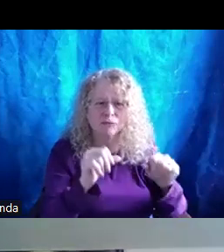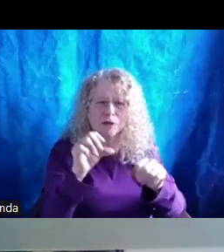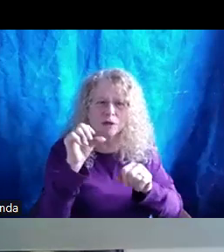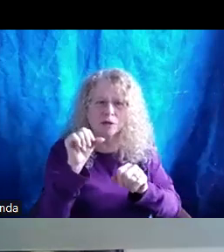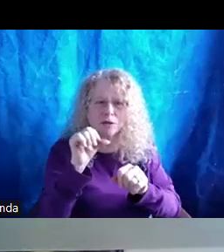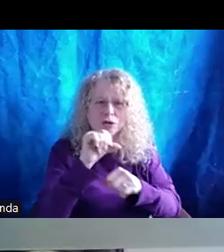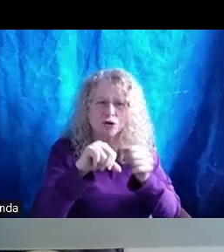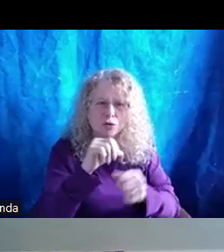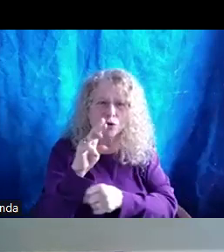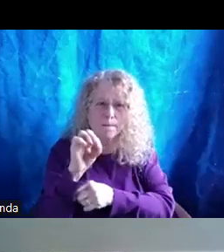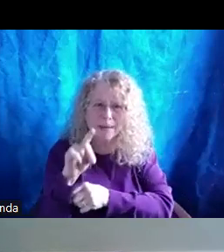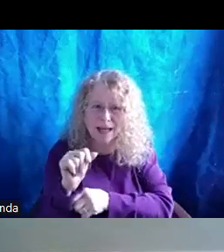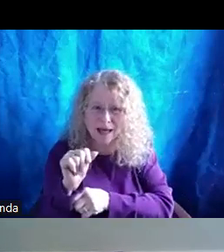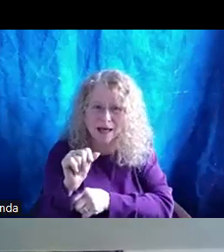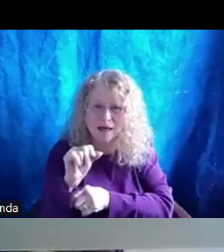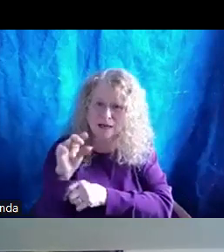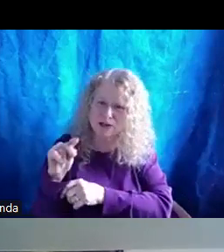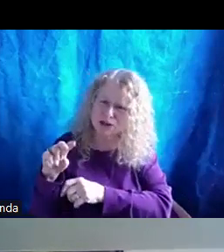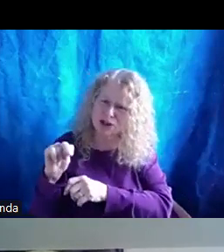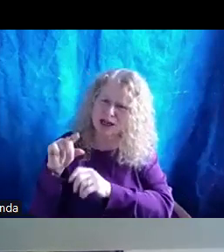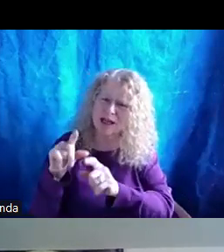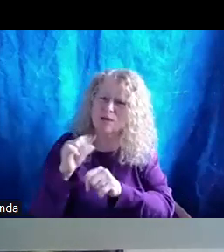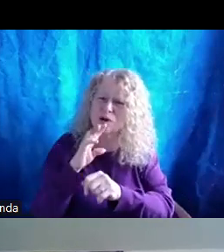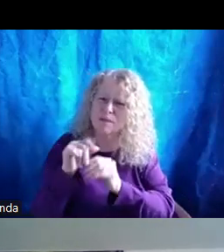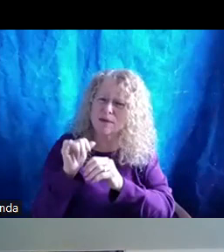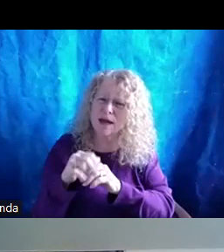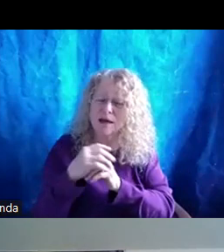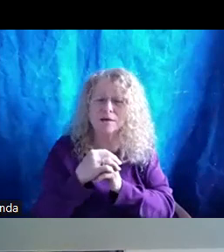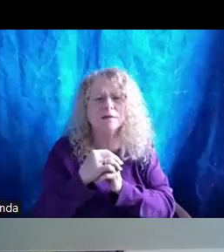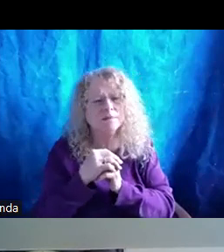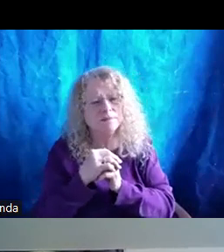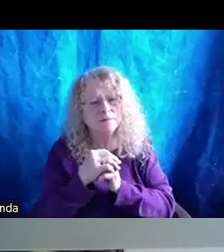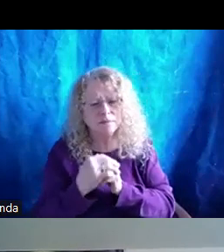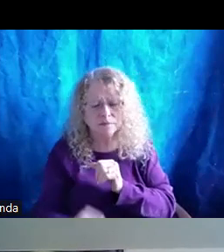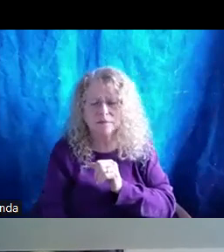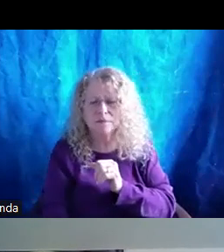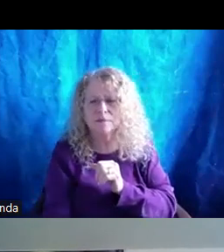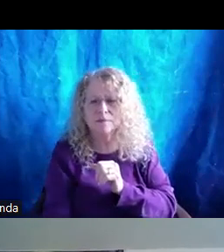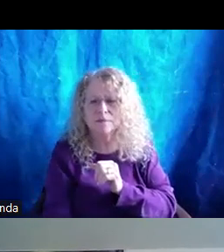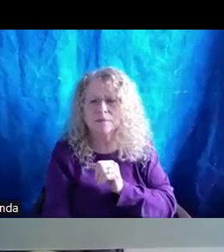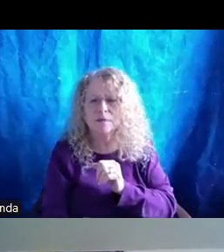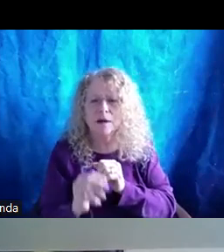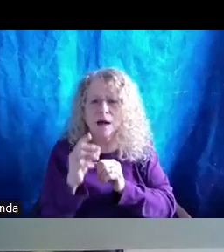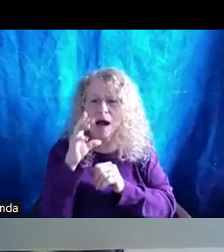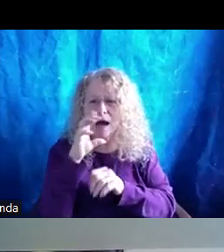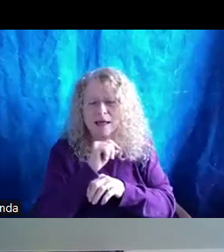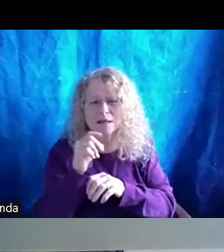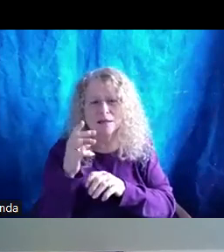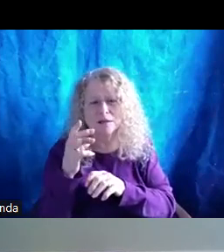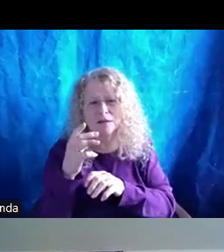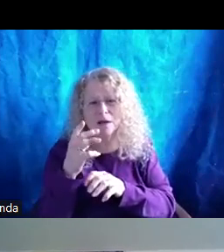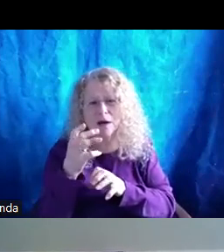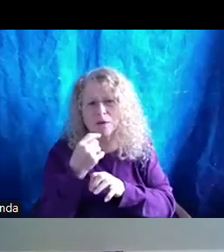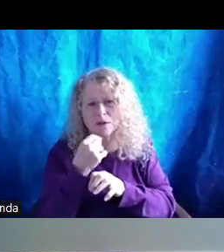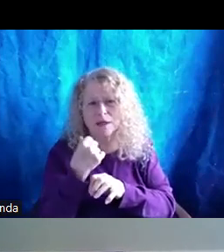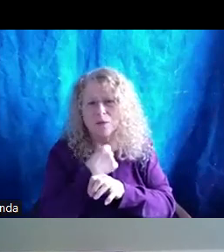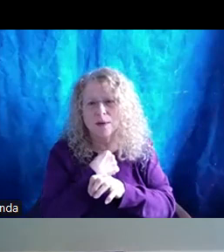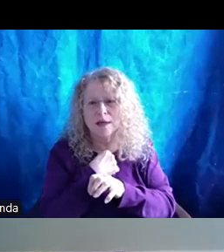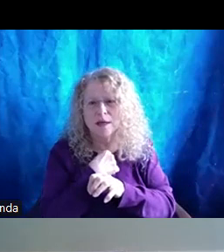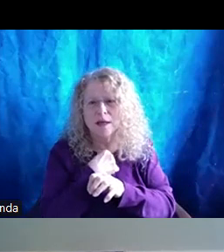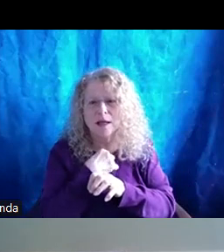YEAH. I GUESS I WANT TO SAY THAT WE'VE REVIEWED THAT FOR YOU AT SOME POINT IN TIME, BUT IF